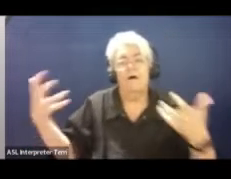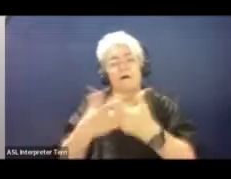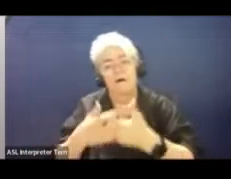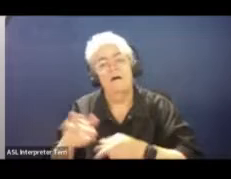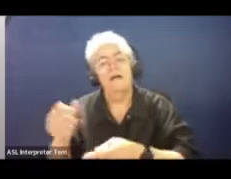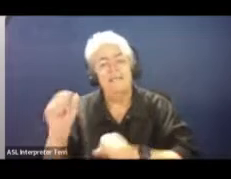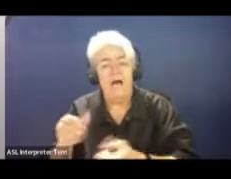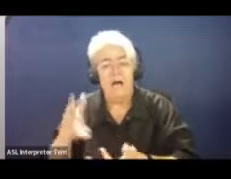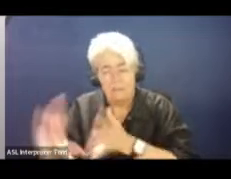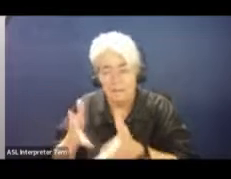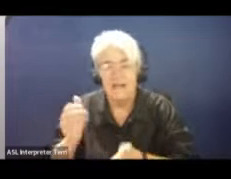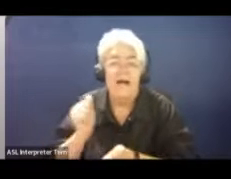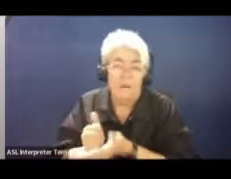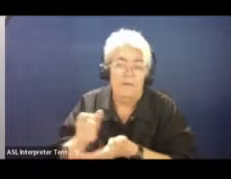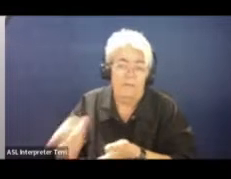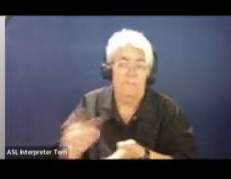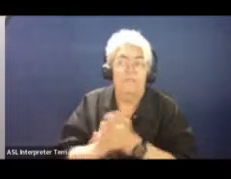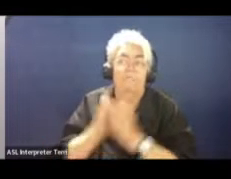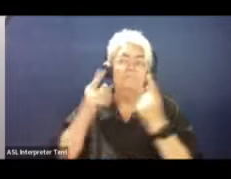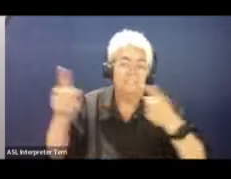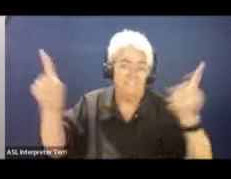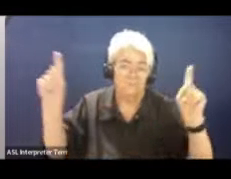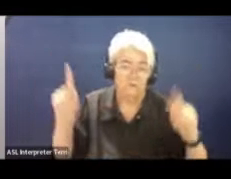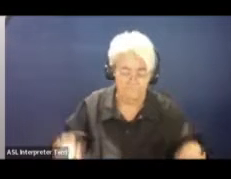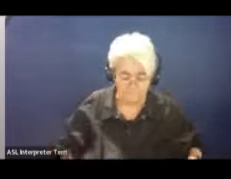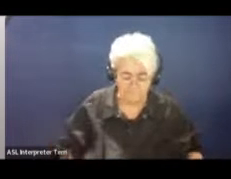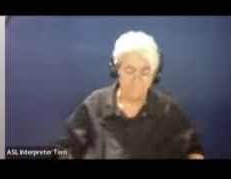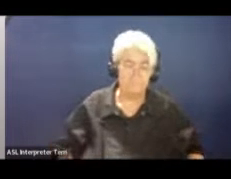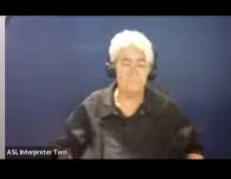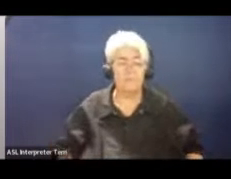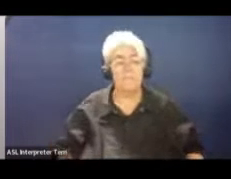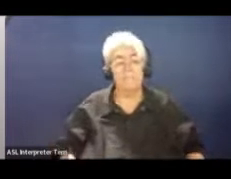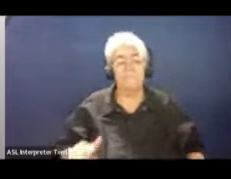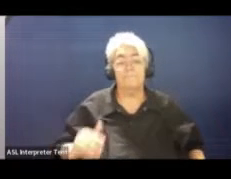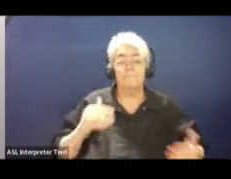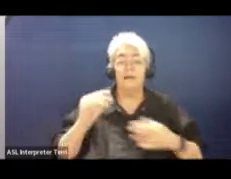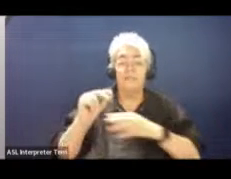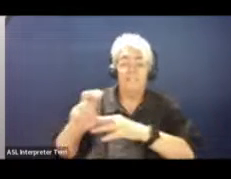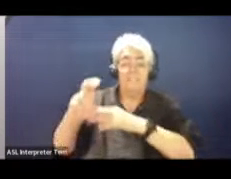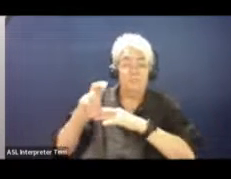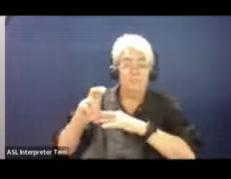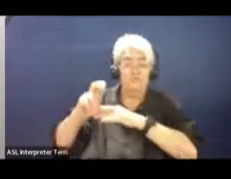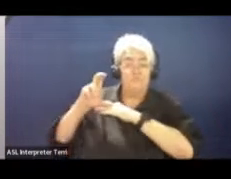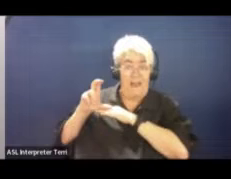increase the client success. Our new grant expansion is actually going to get us into for more